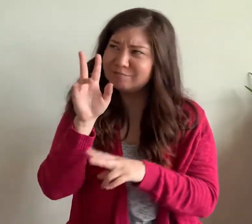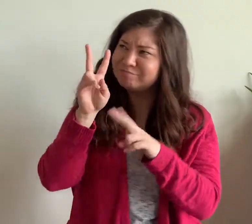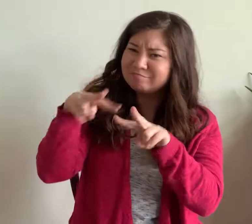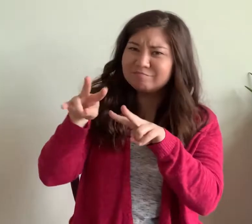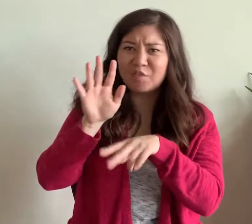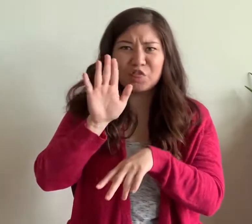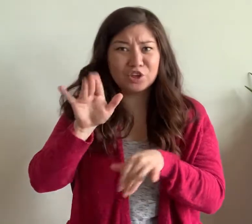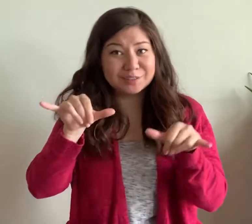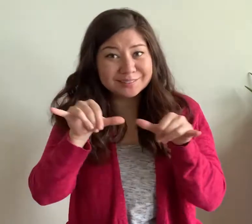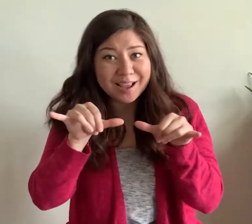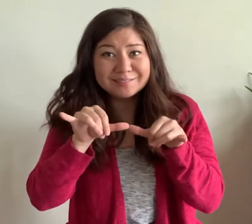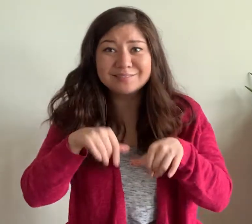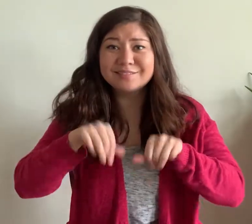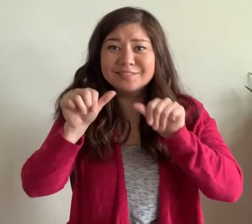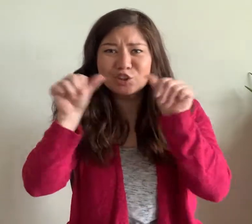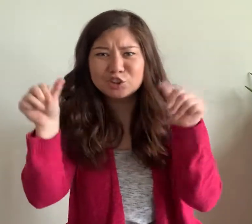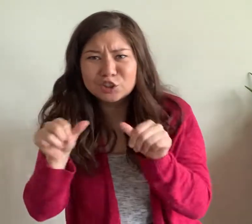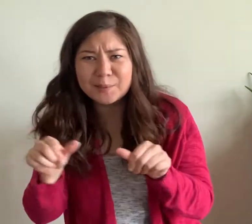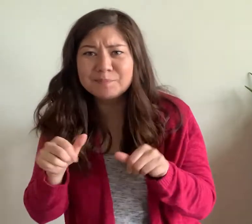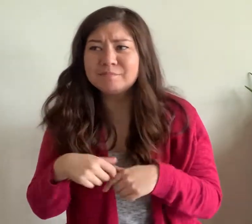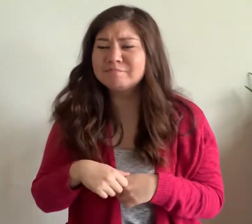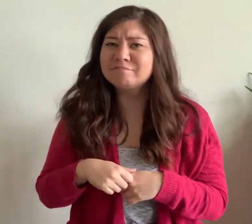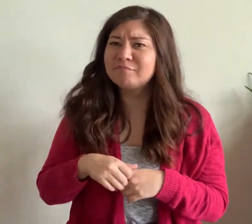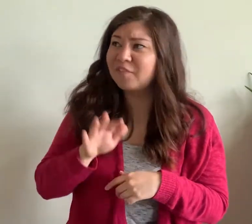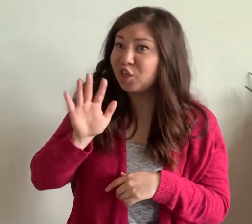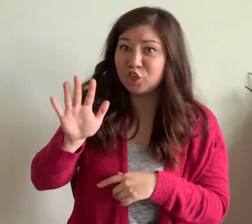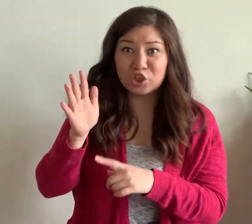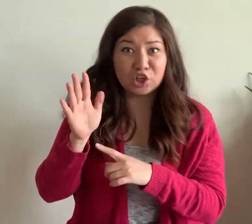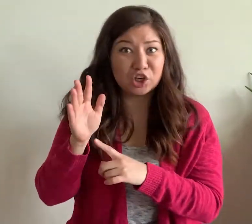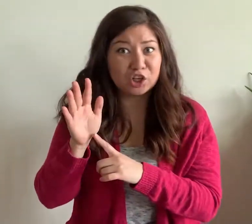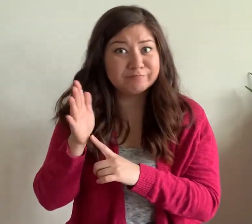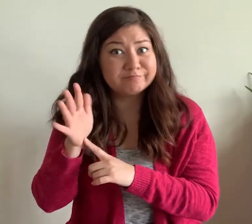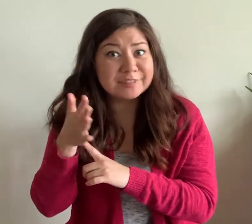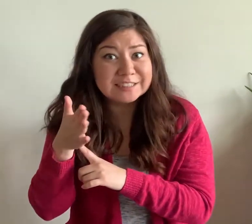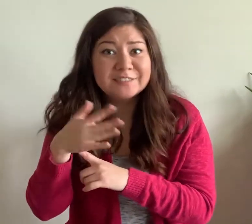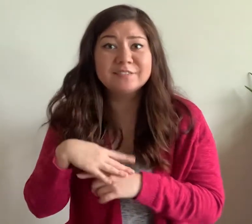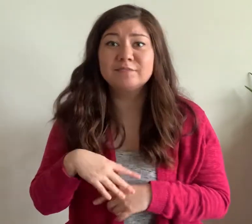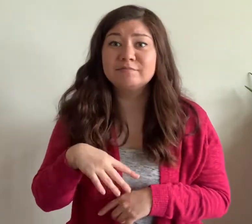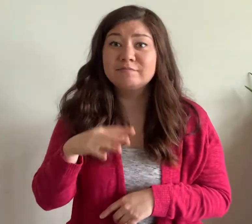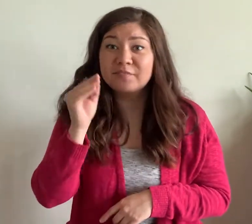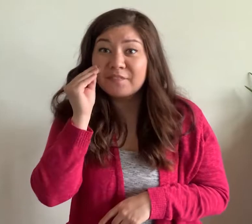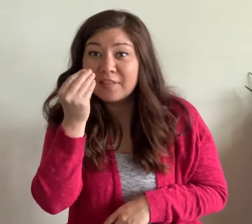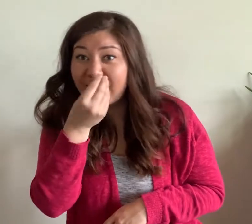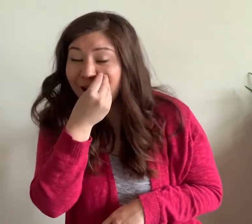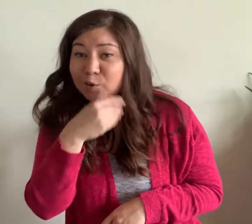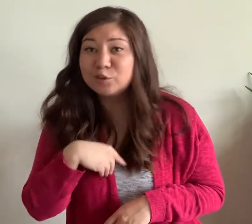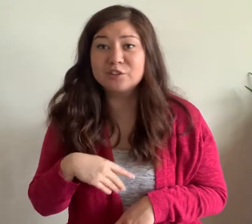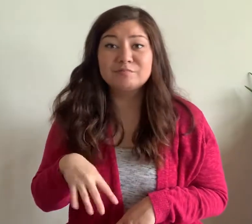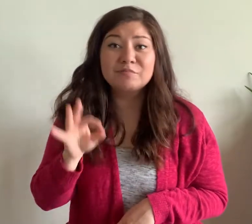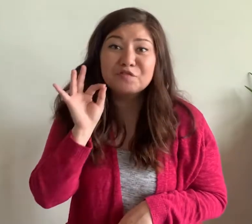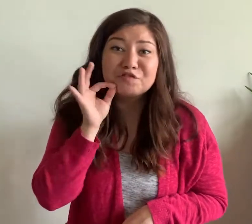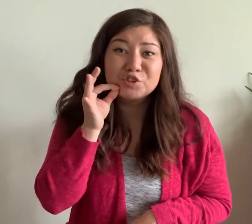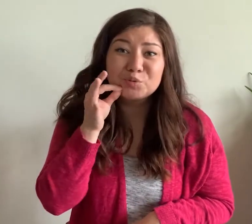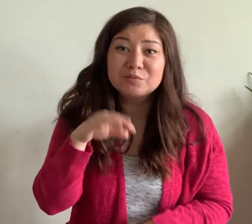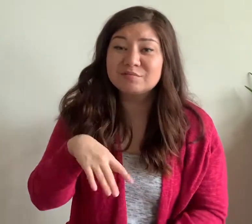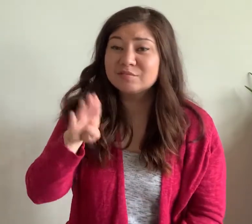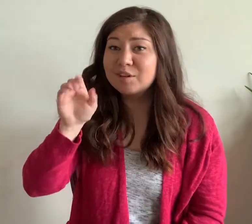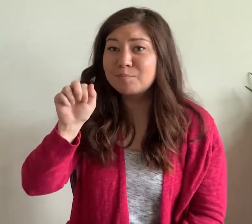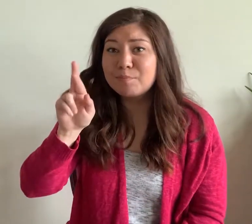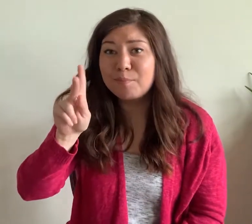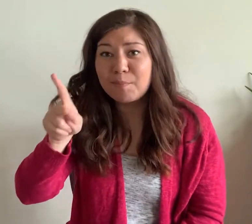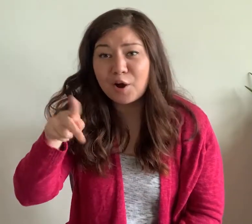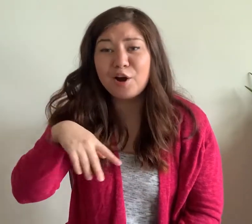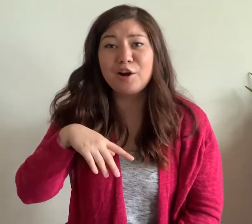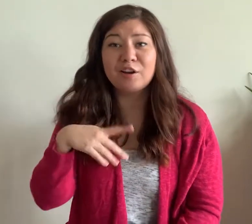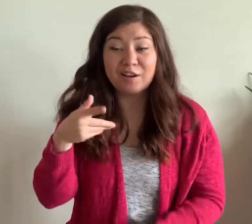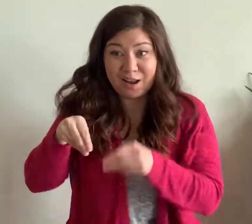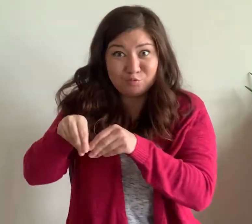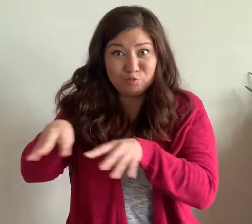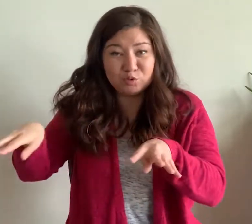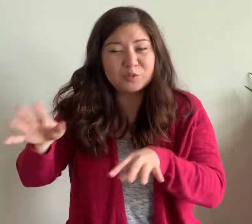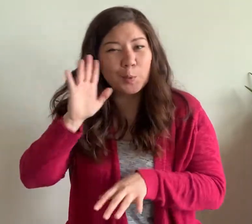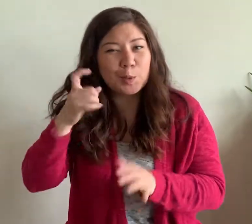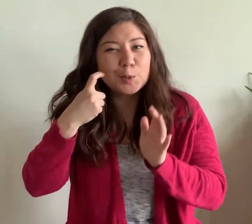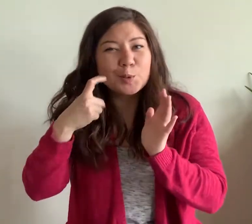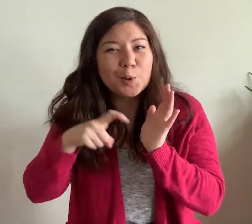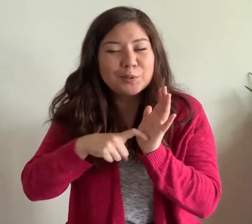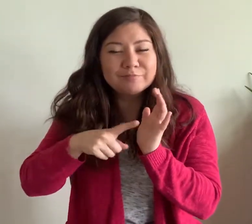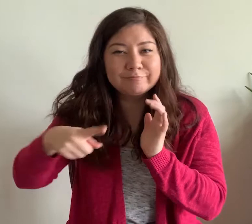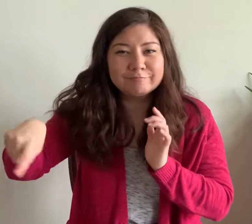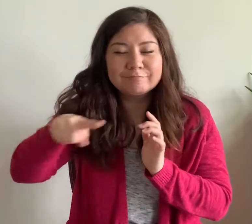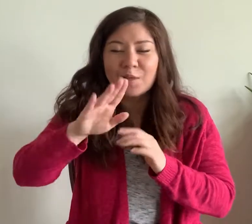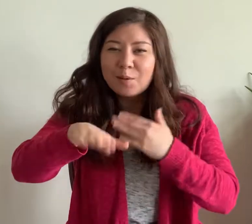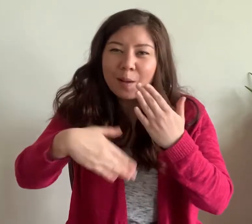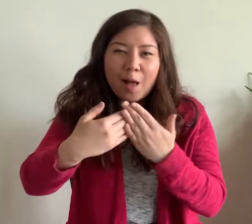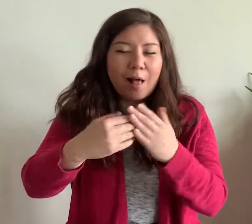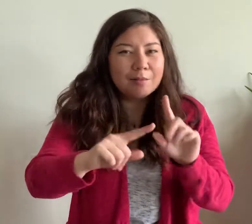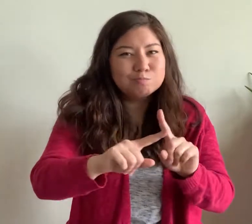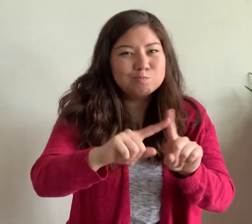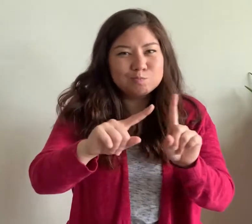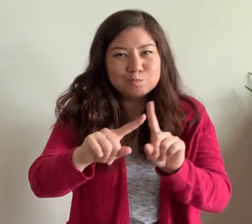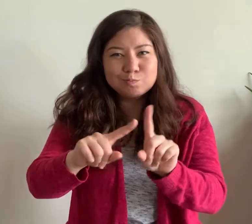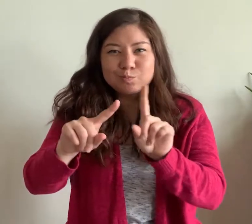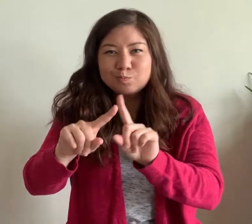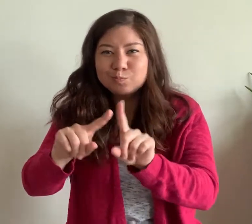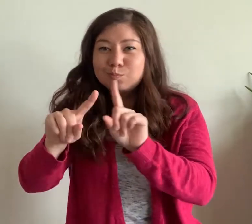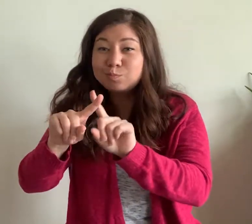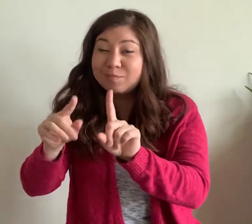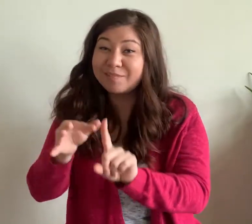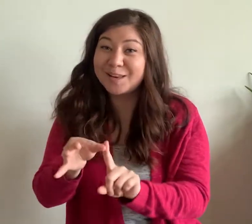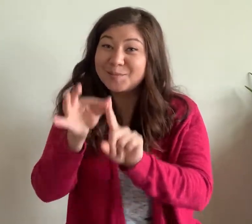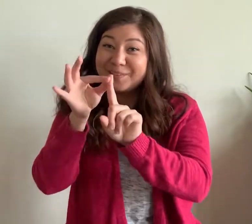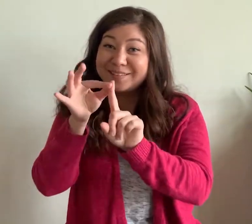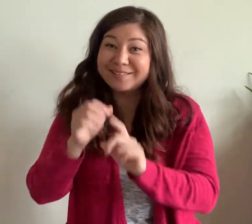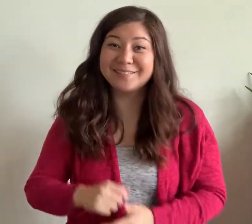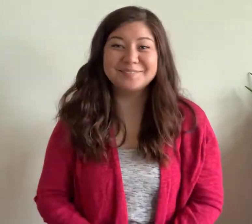in size and shapes of the flowers, leaves, fruit, bark, and roots!